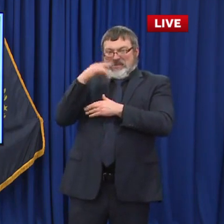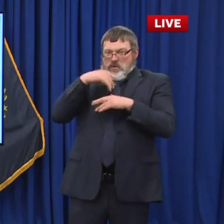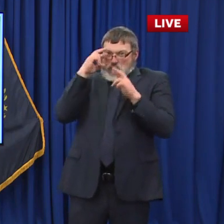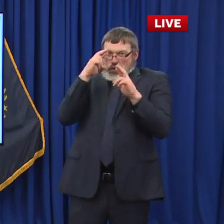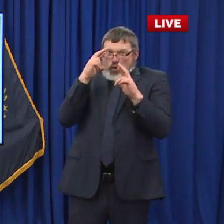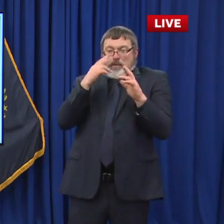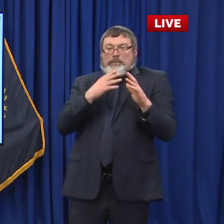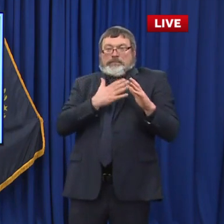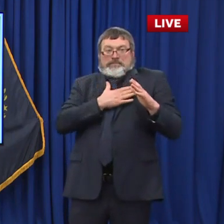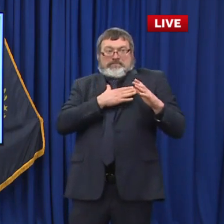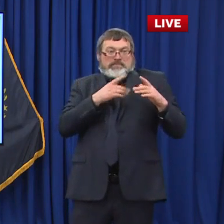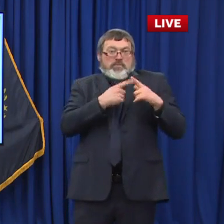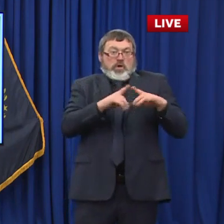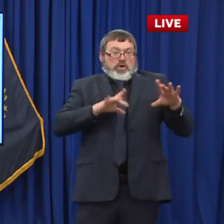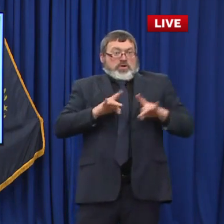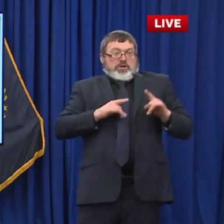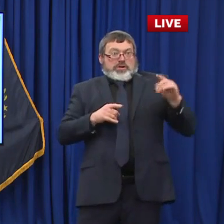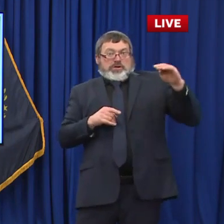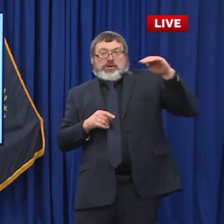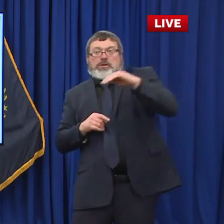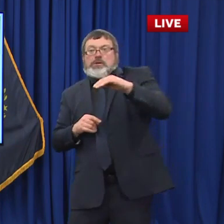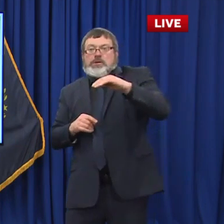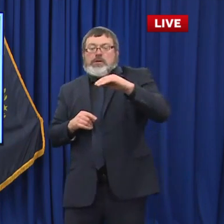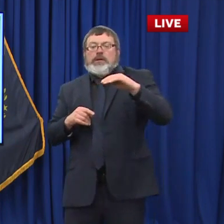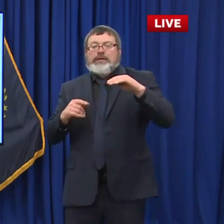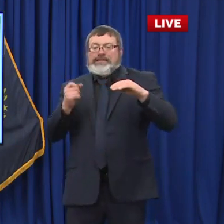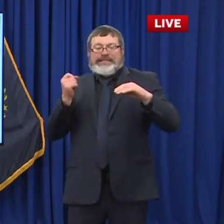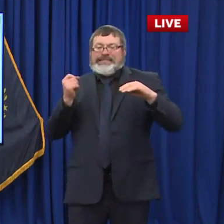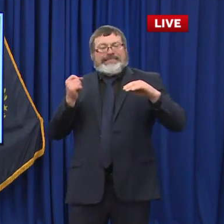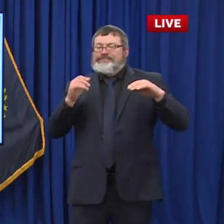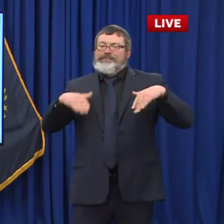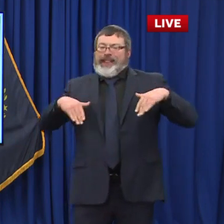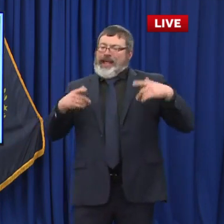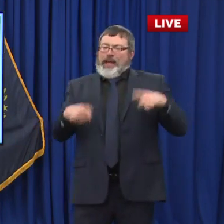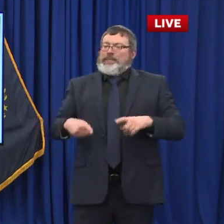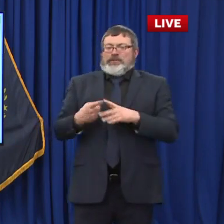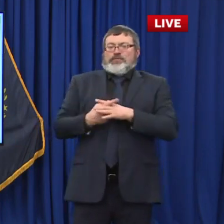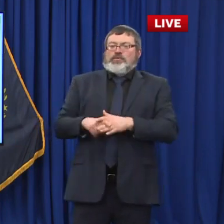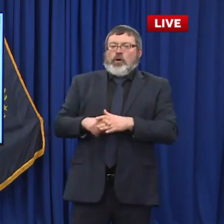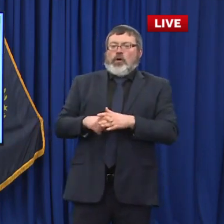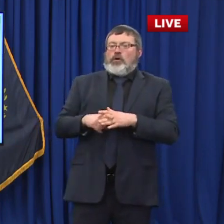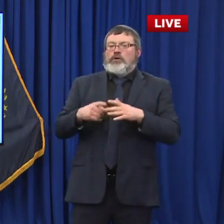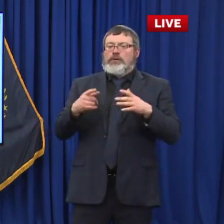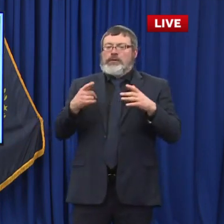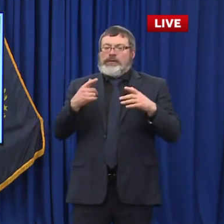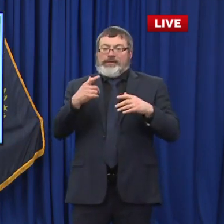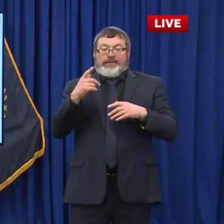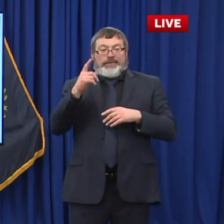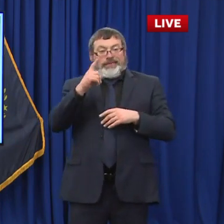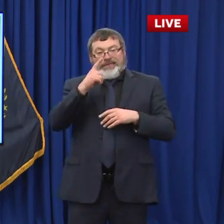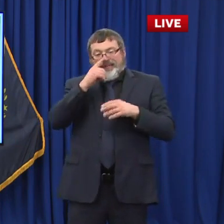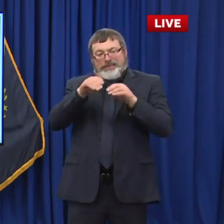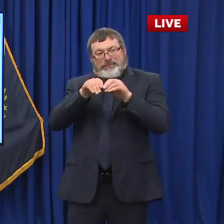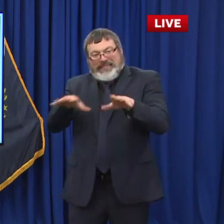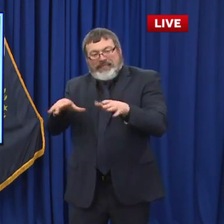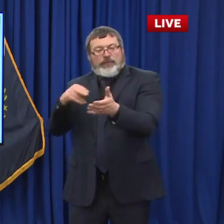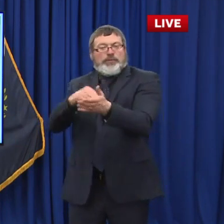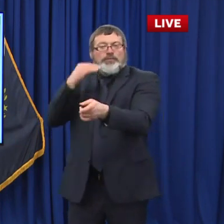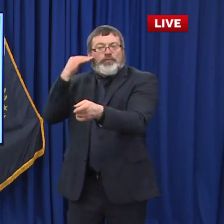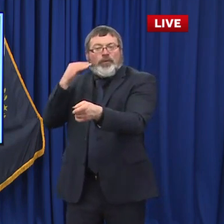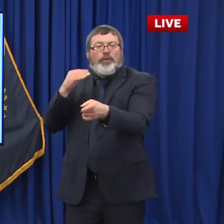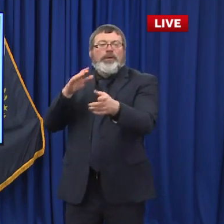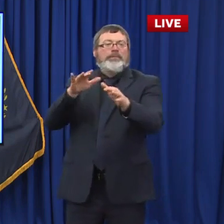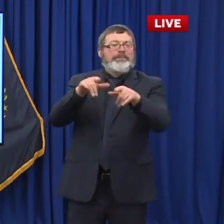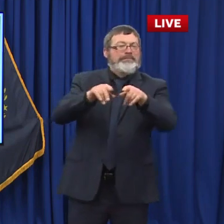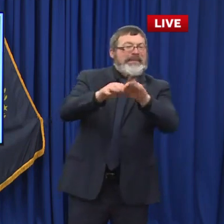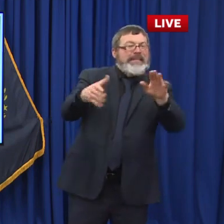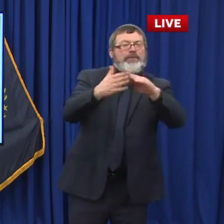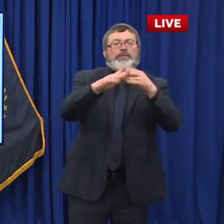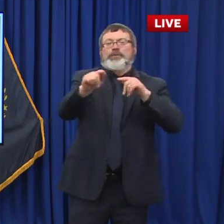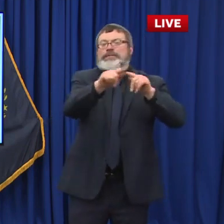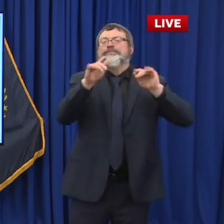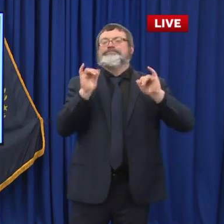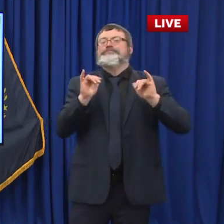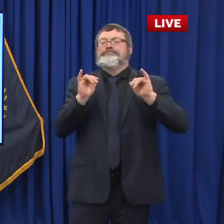IF YOU’RE FORTUNATE TO SEE OUR NUMBERS GO DOWN IN THE NEXT COUPLE OF WEEKS, WE STILL HAVE A LOT OF WORK TO DO AND WE HAVE TO NOTE THESE OUTBREAKS IN THE LONG-TERM CARE FACILITIES CAN BE